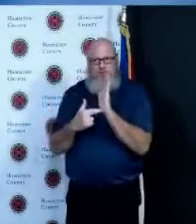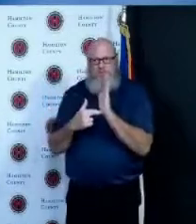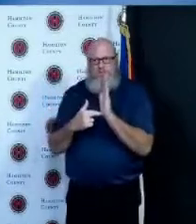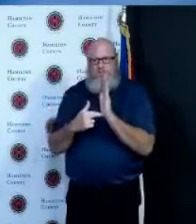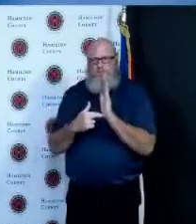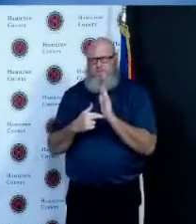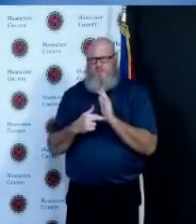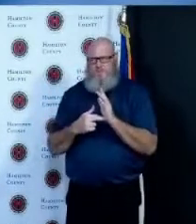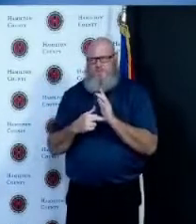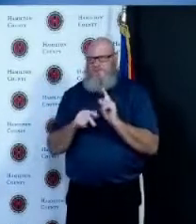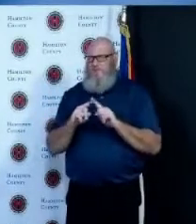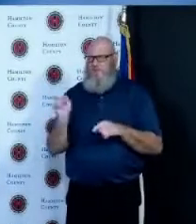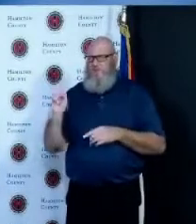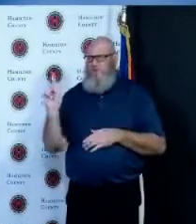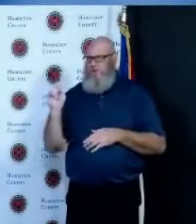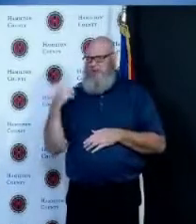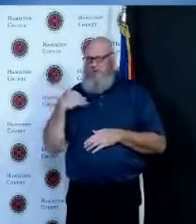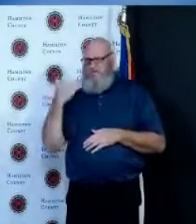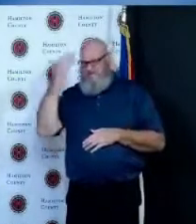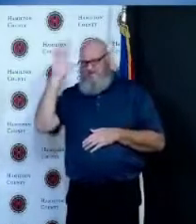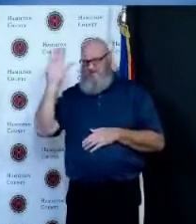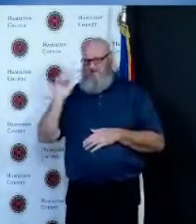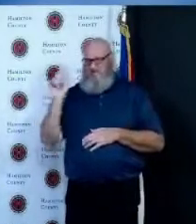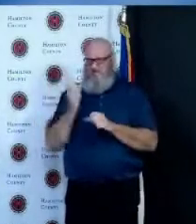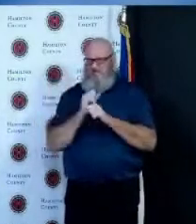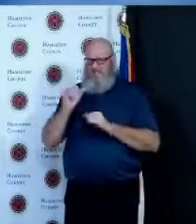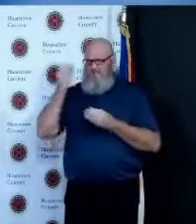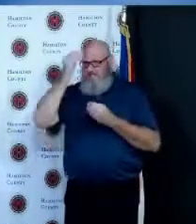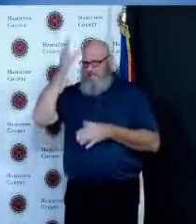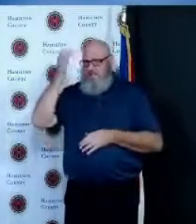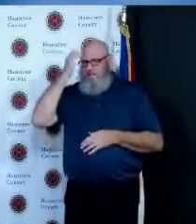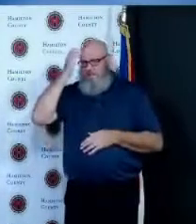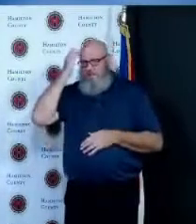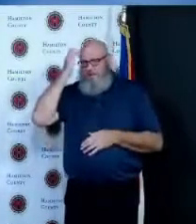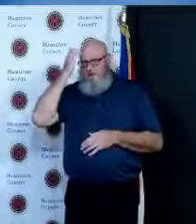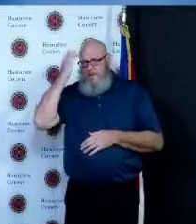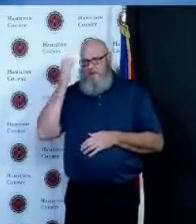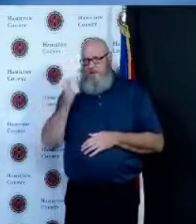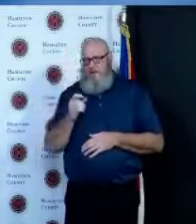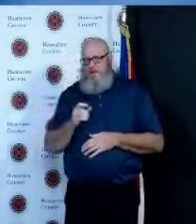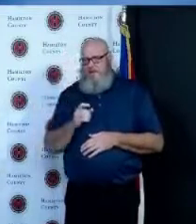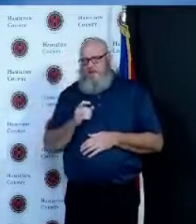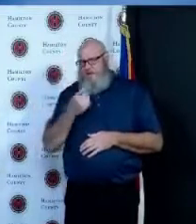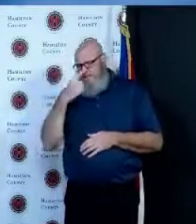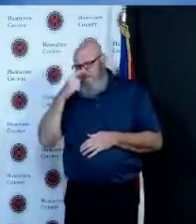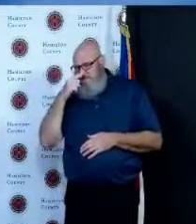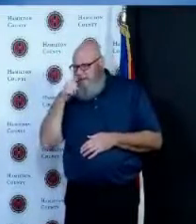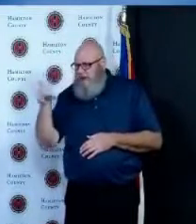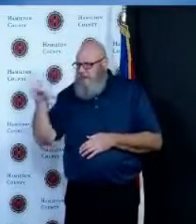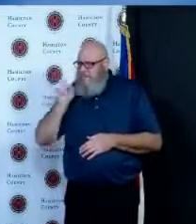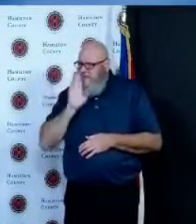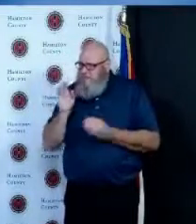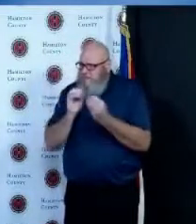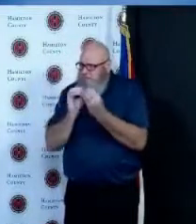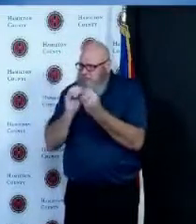so I can only speak can you be more specific about what what do you get when you register and